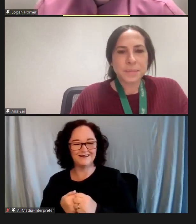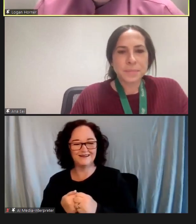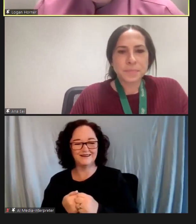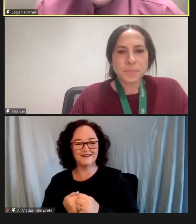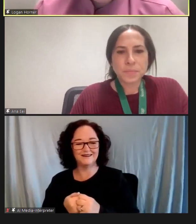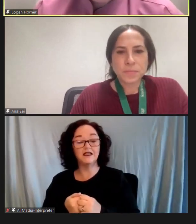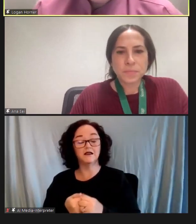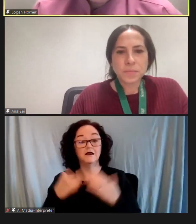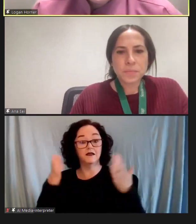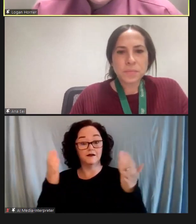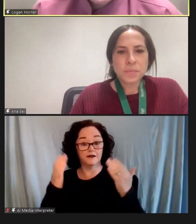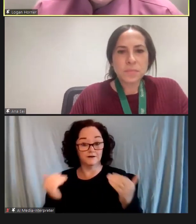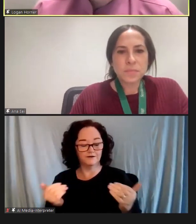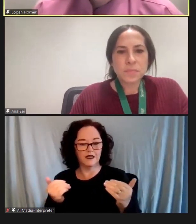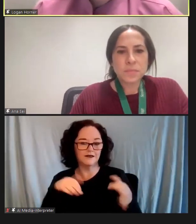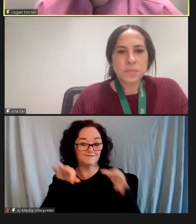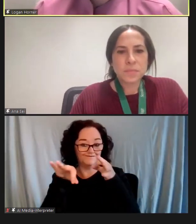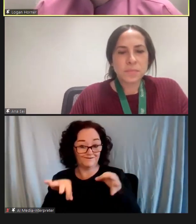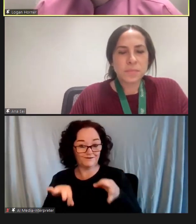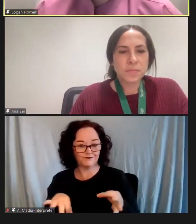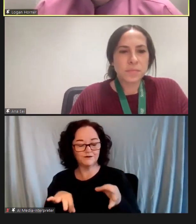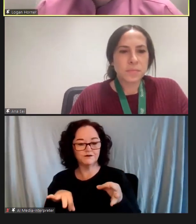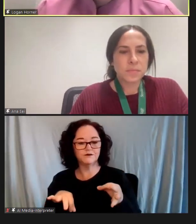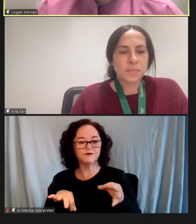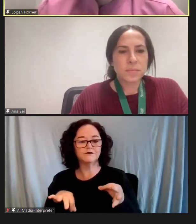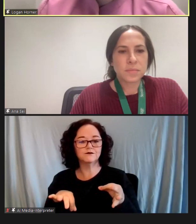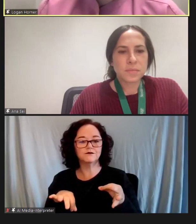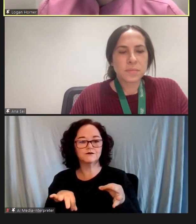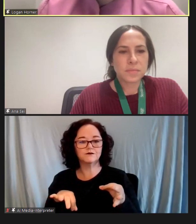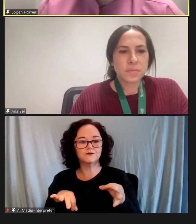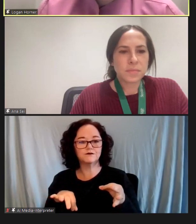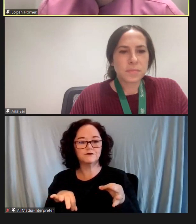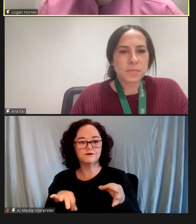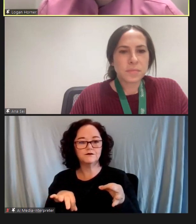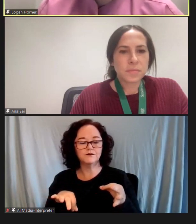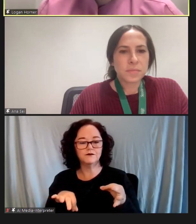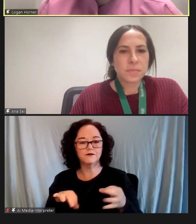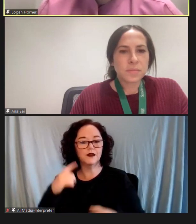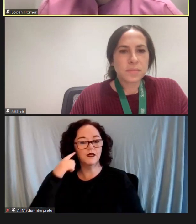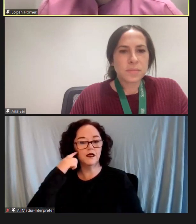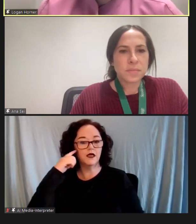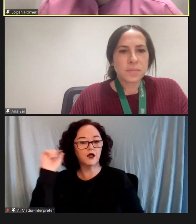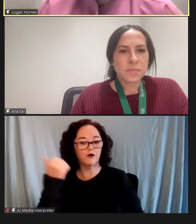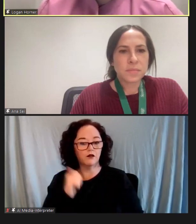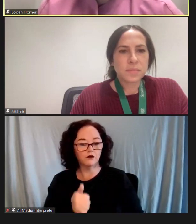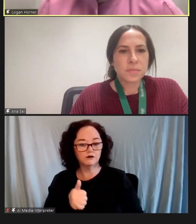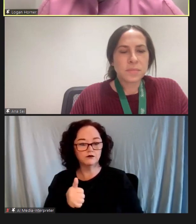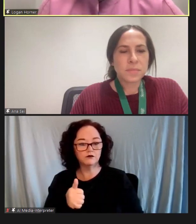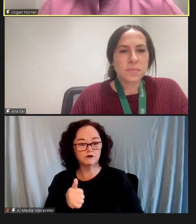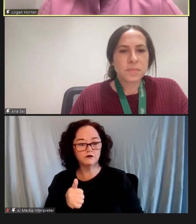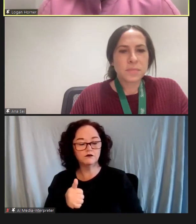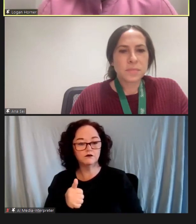profile that we're going to go over is